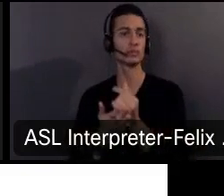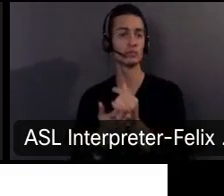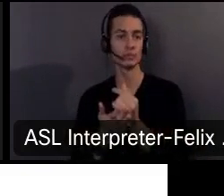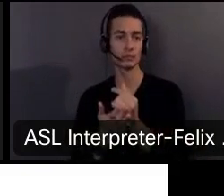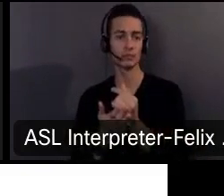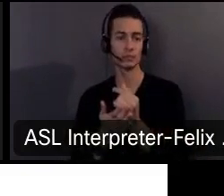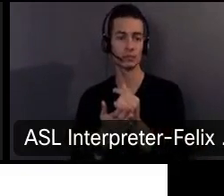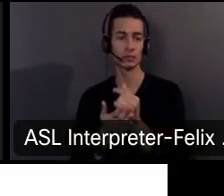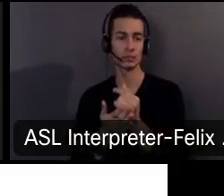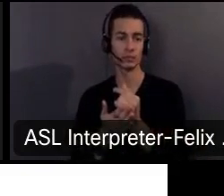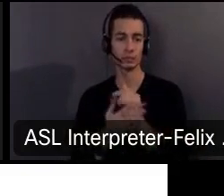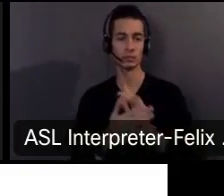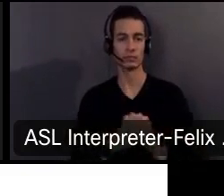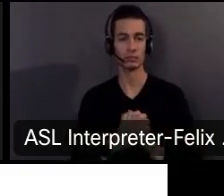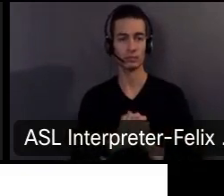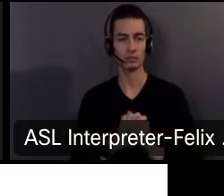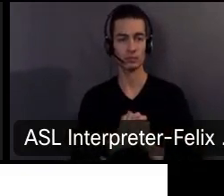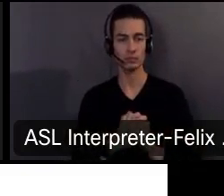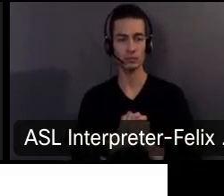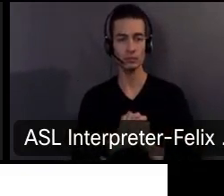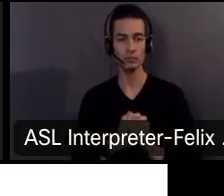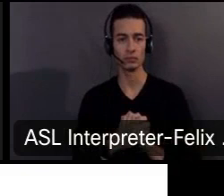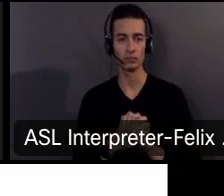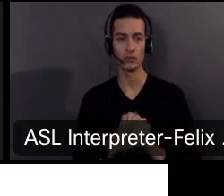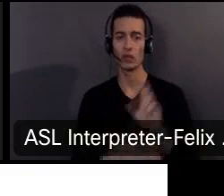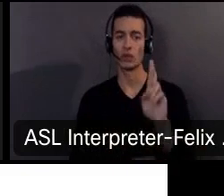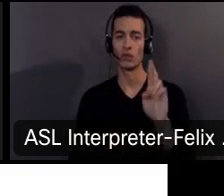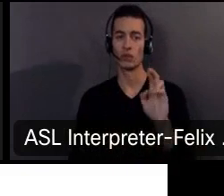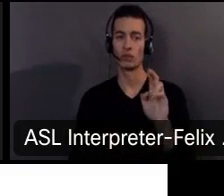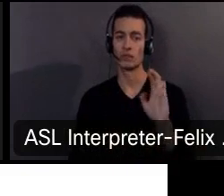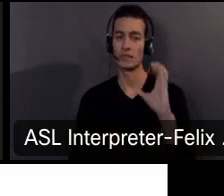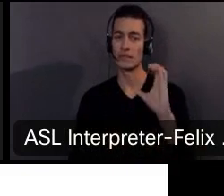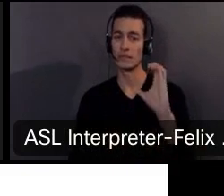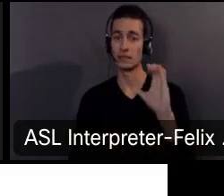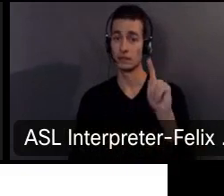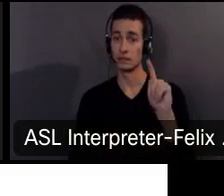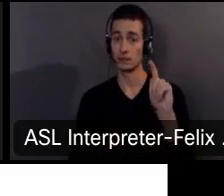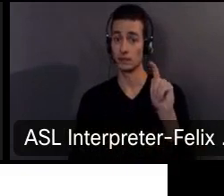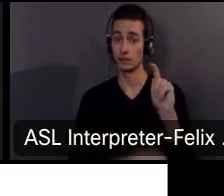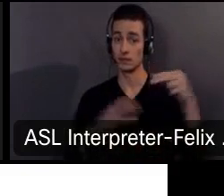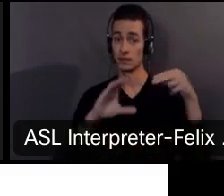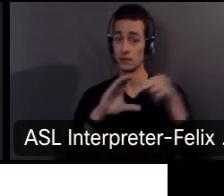The diagnostic radiology testing will include scan ultrasound and bone density.